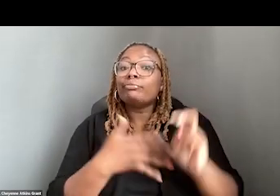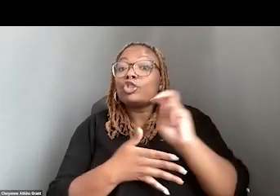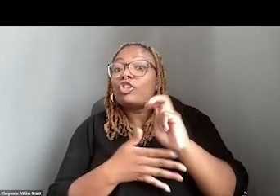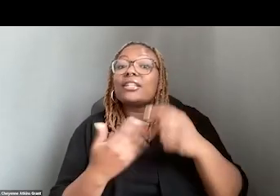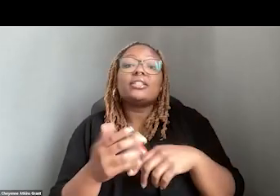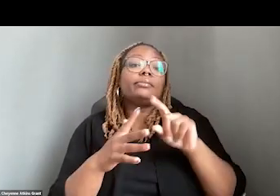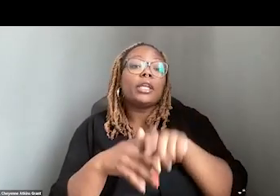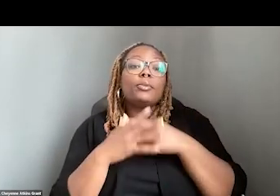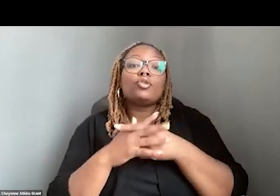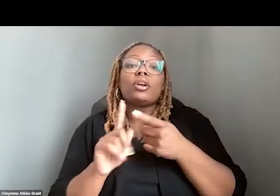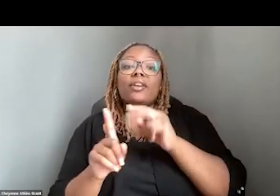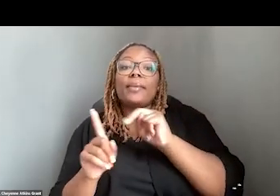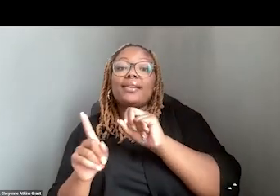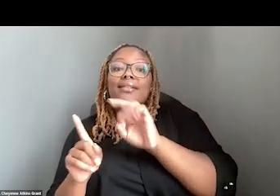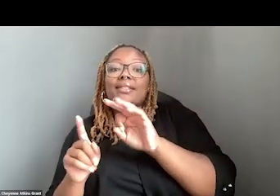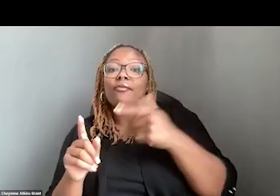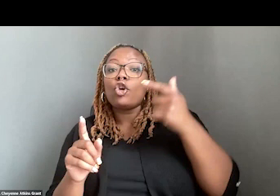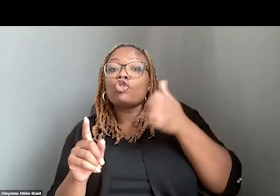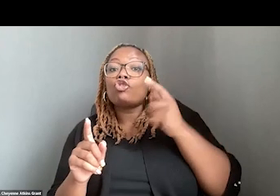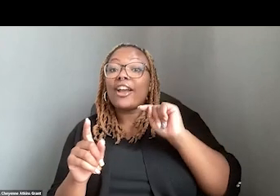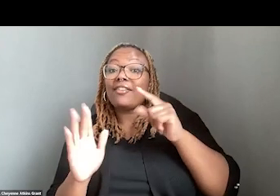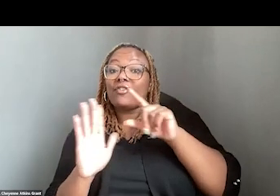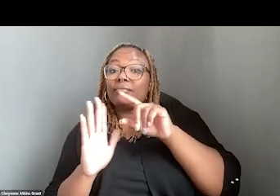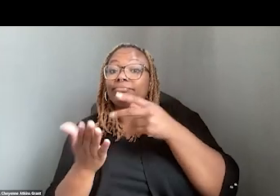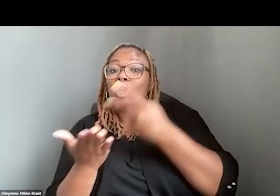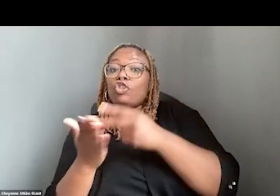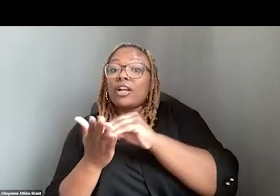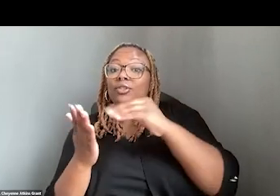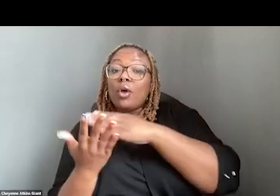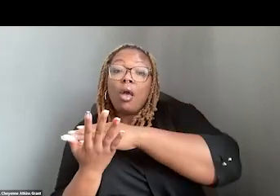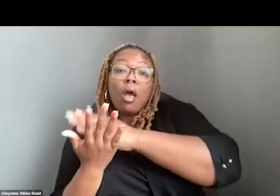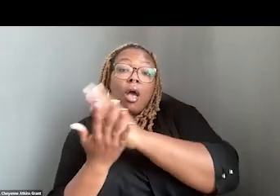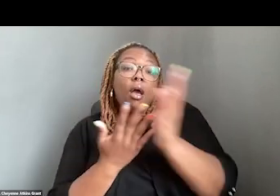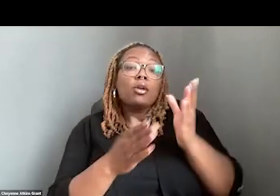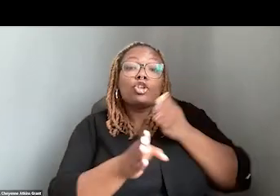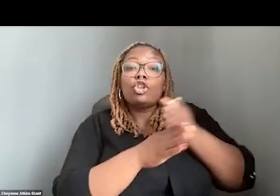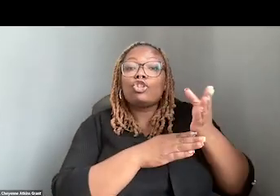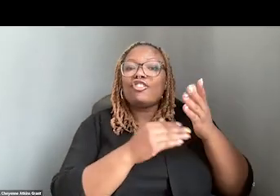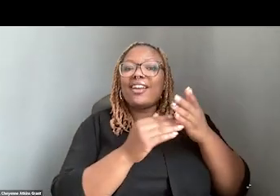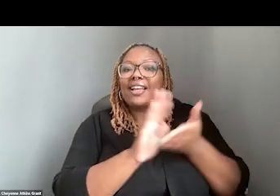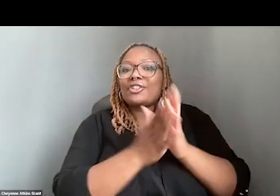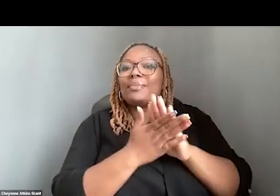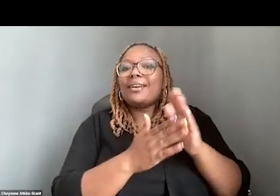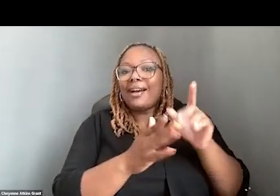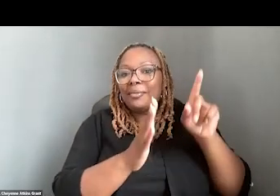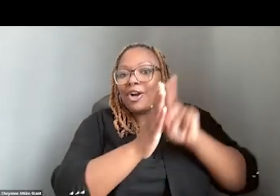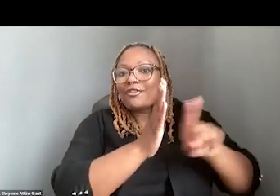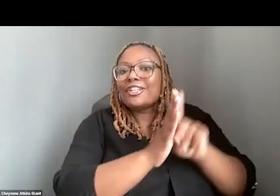from an NSF grant as a graduate student all the way through your career as you go on into science and make some great discoveries.